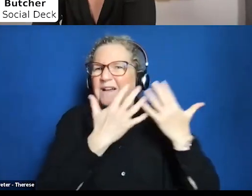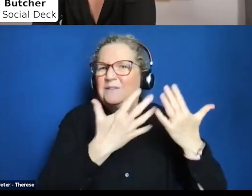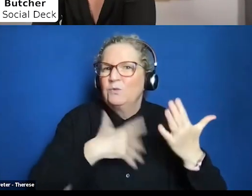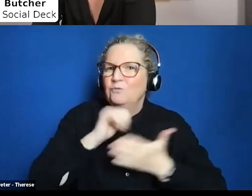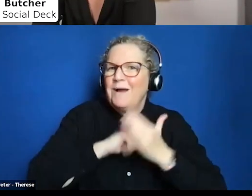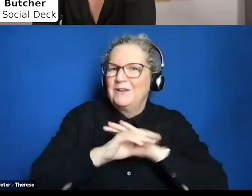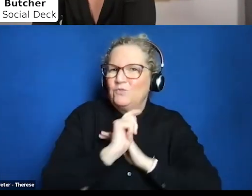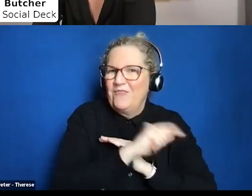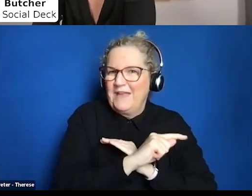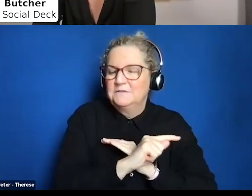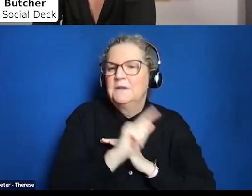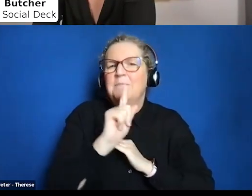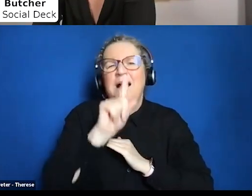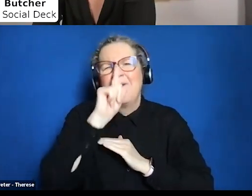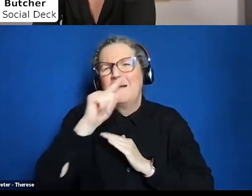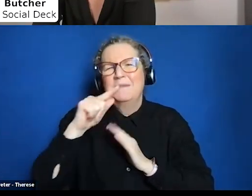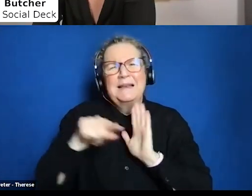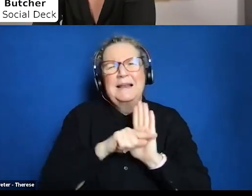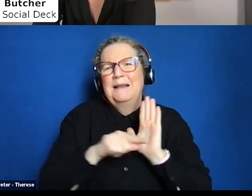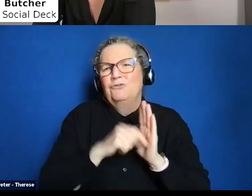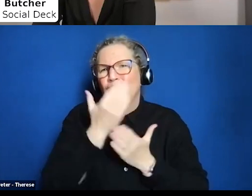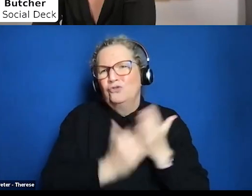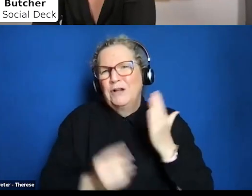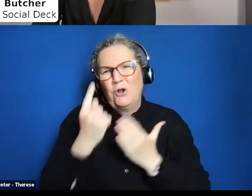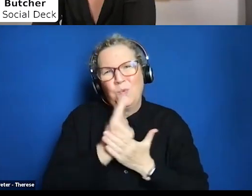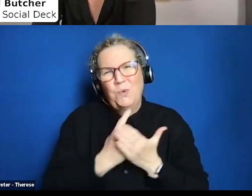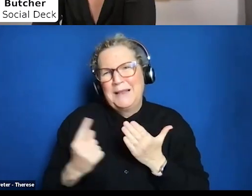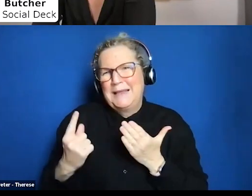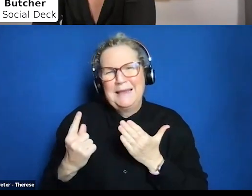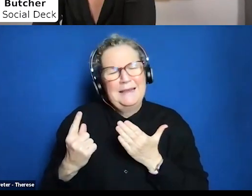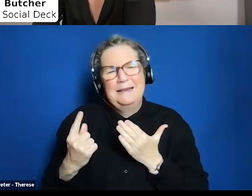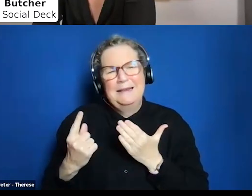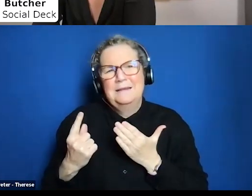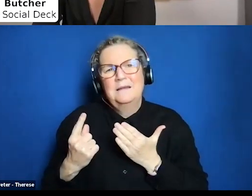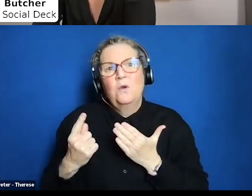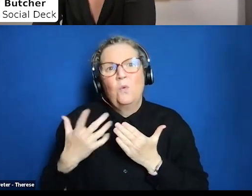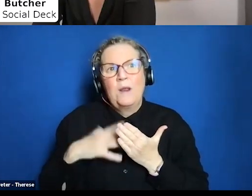But it can't just be a deficit story. So we also need to be capturing about What what makes us strong?